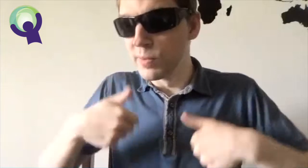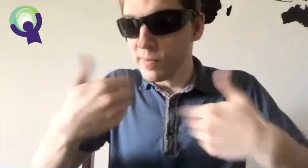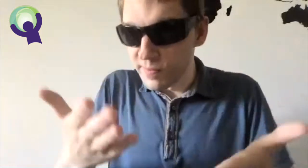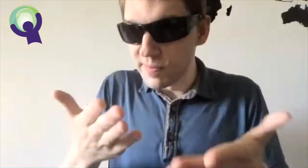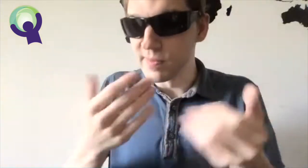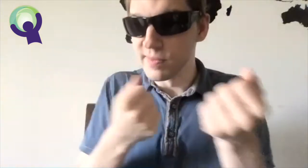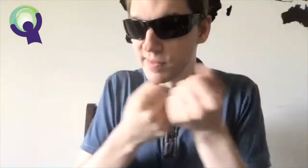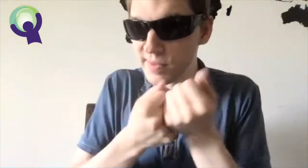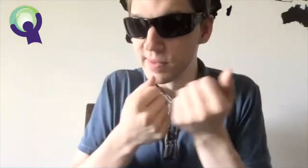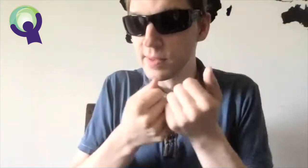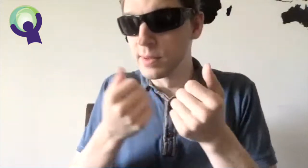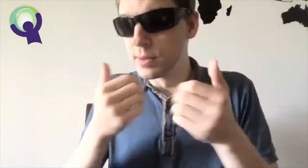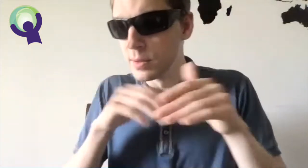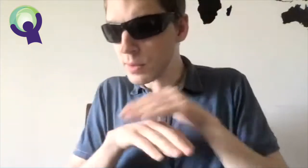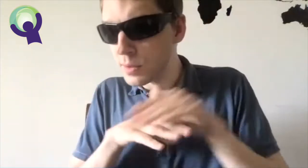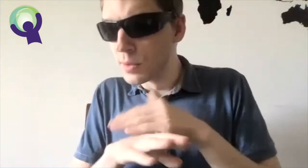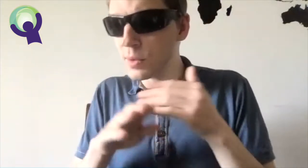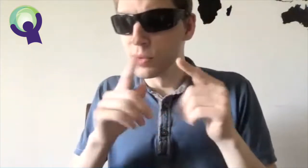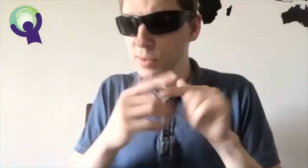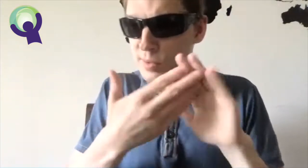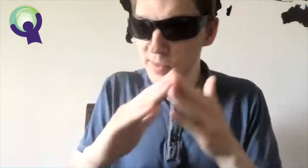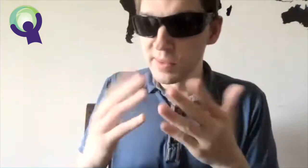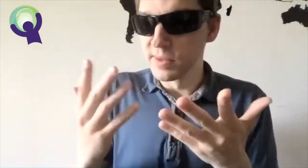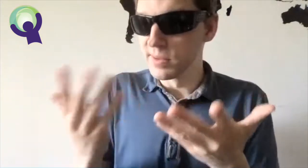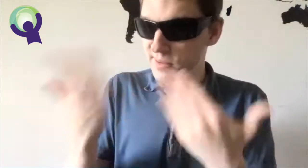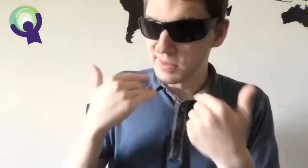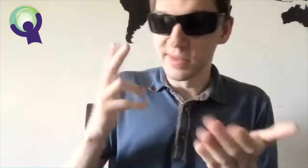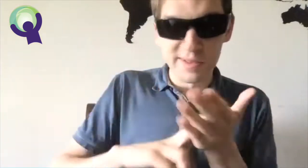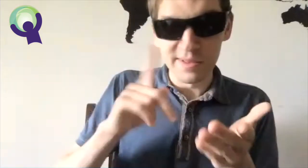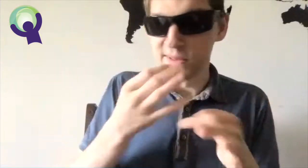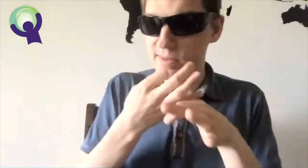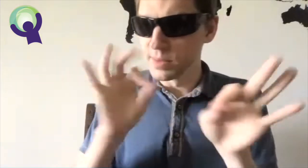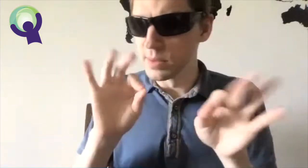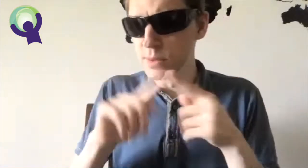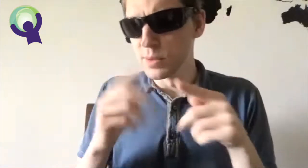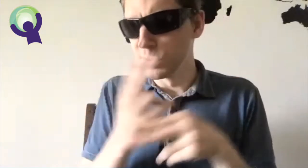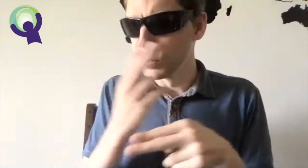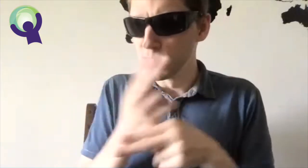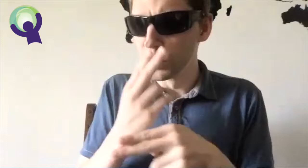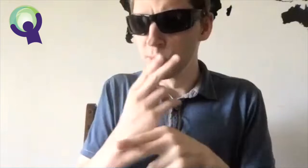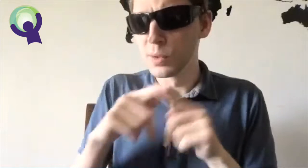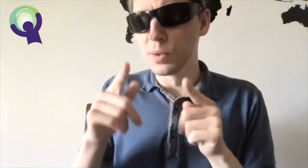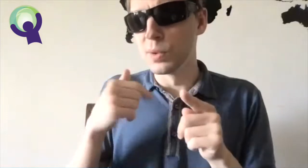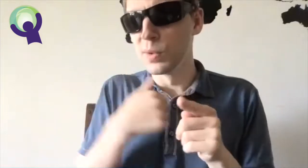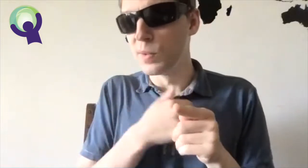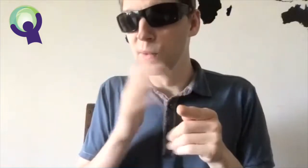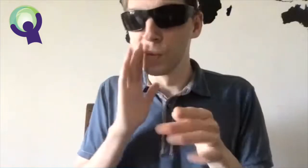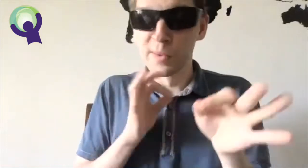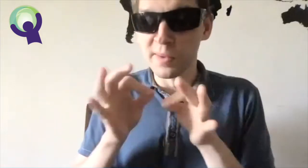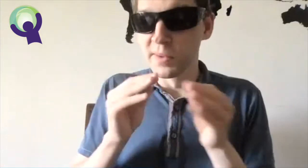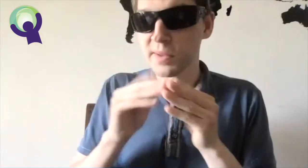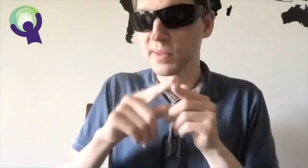can really use it, deaf or hearing, it doesn't matter. You're learning to bridge communities.